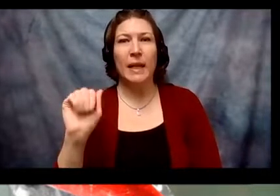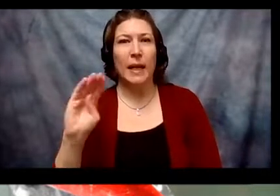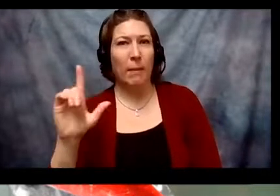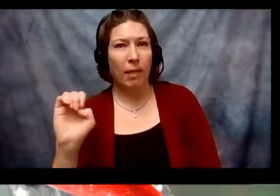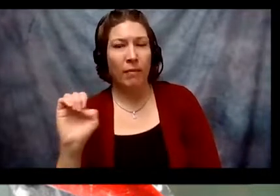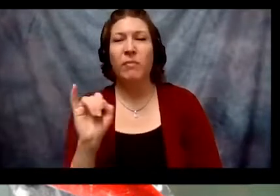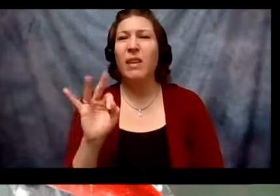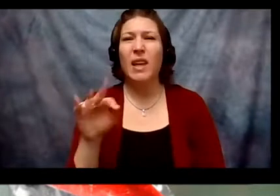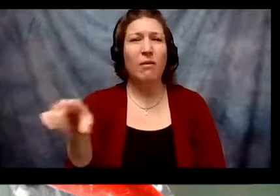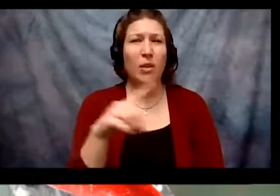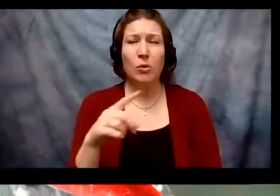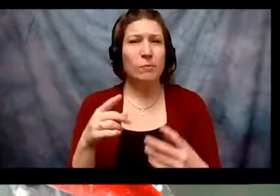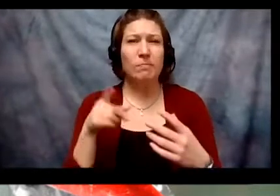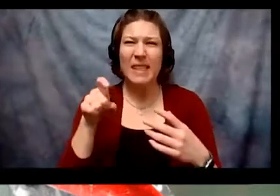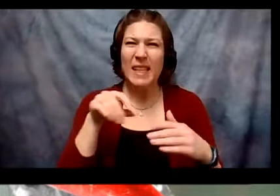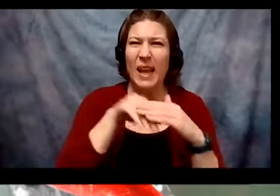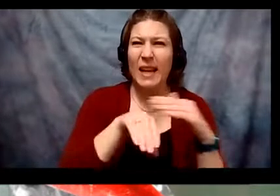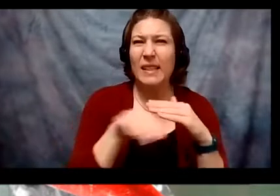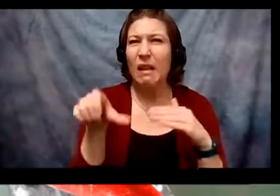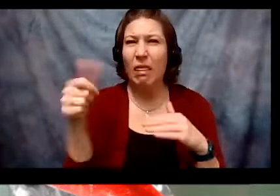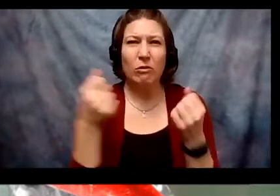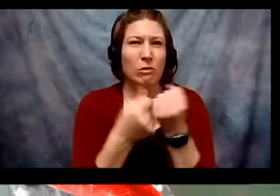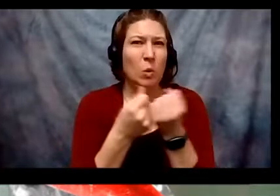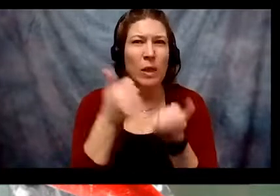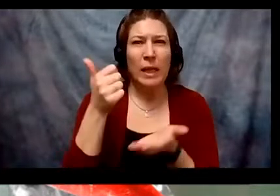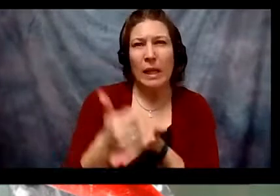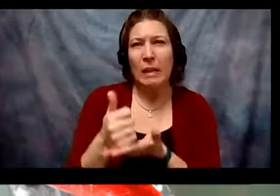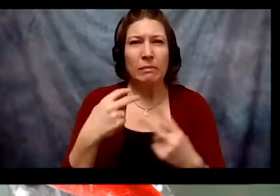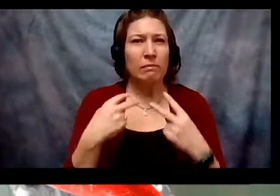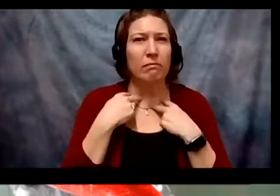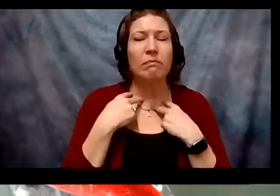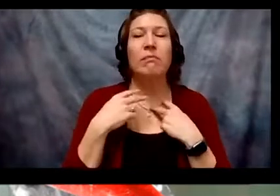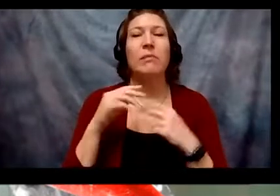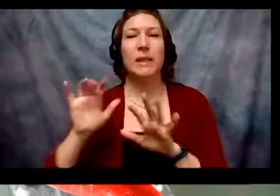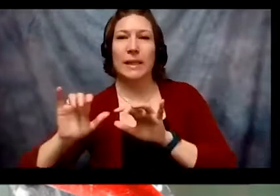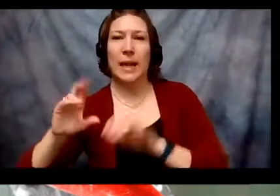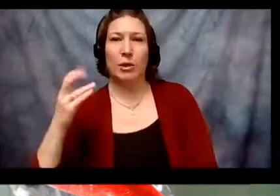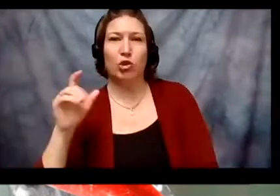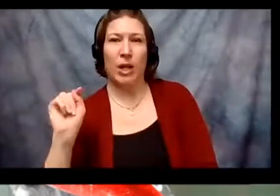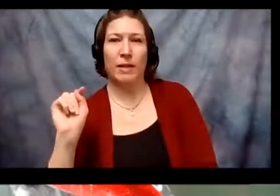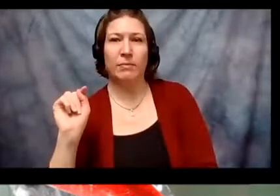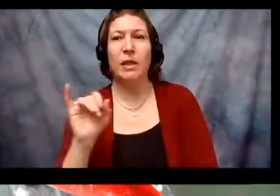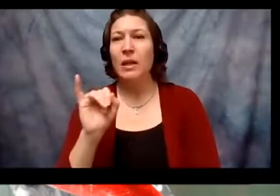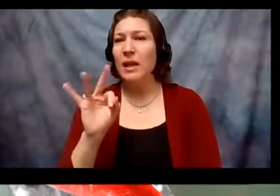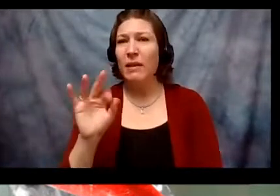need any access support. If not, if chat is not accessible to you,